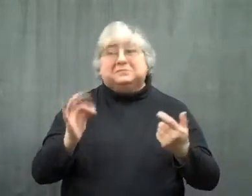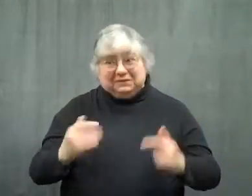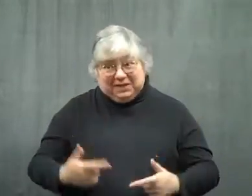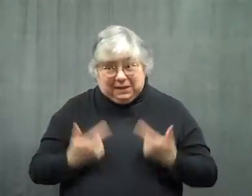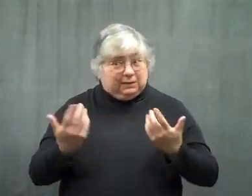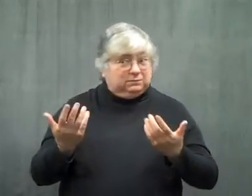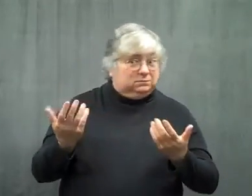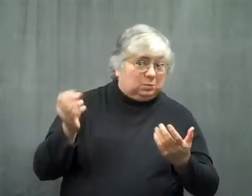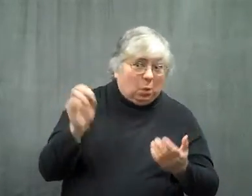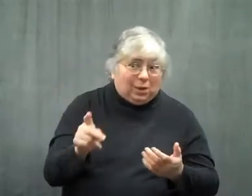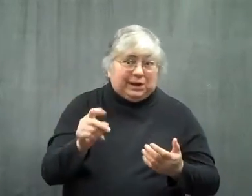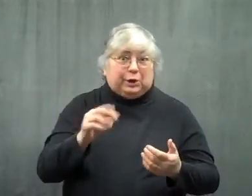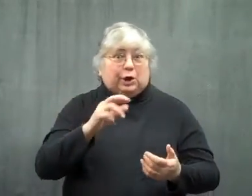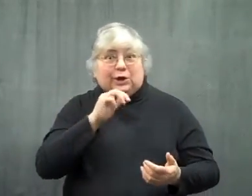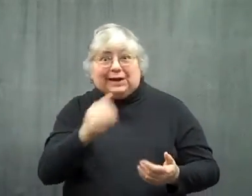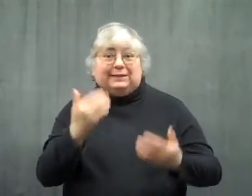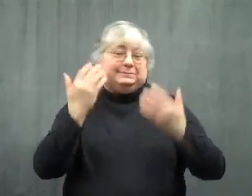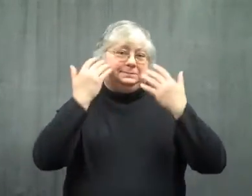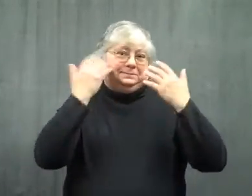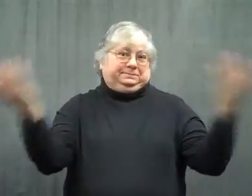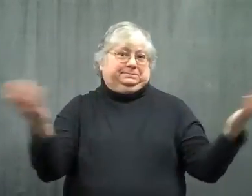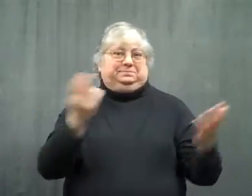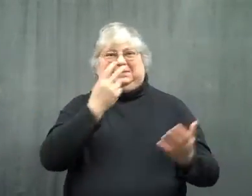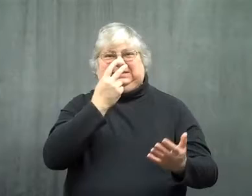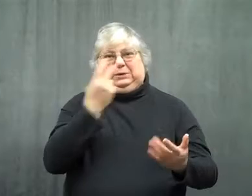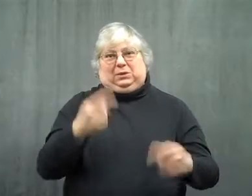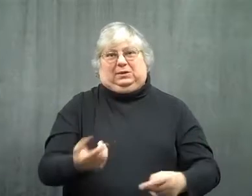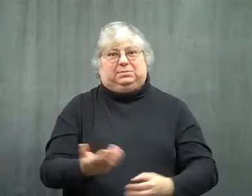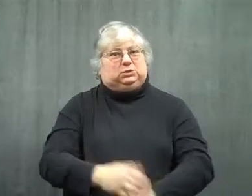If she does, we'll have to see if she'll be ok or not.